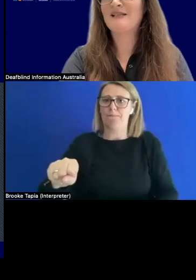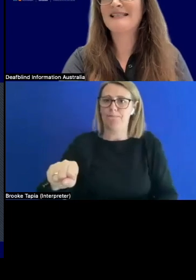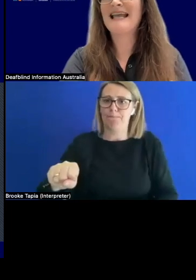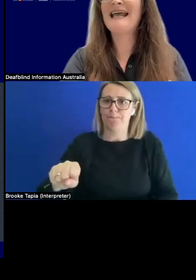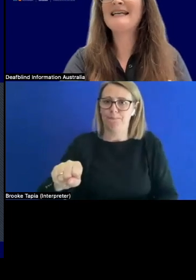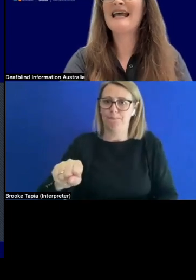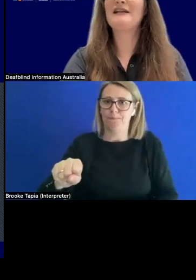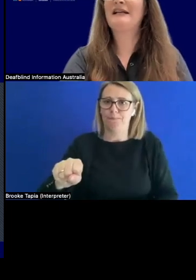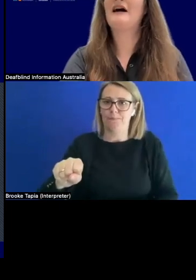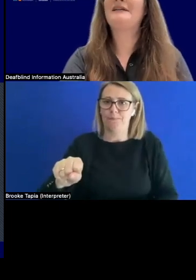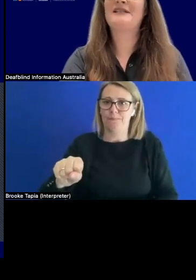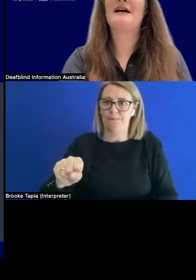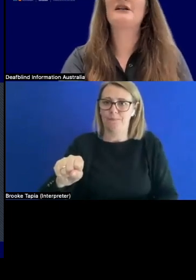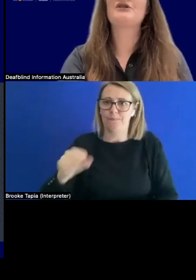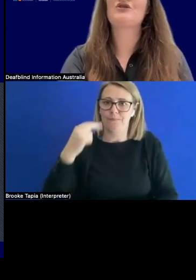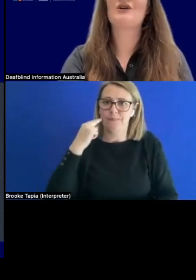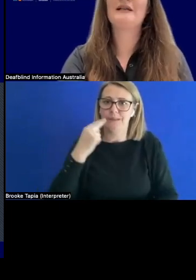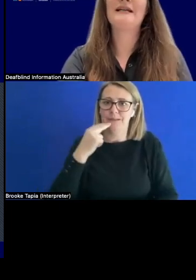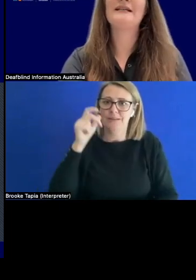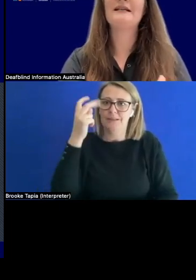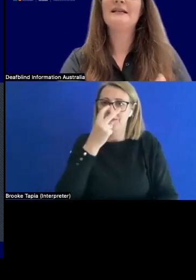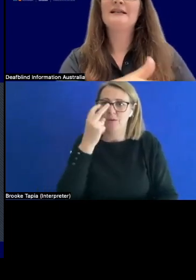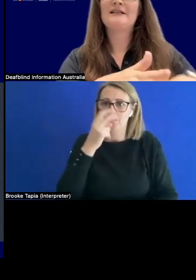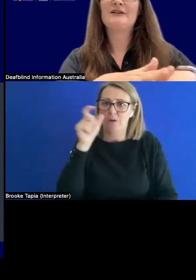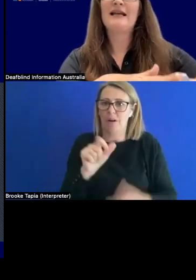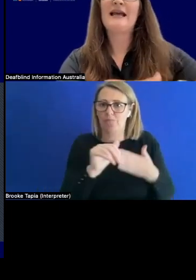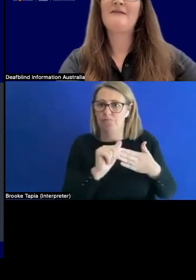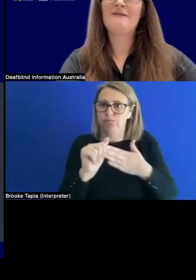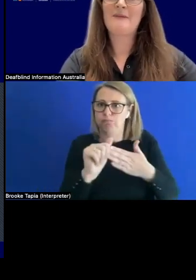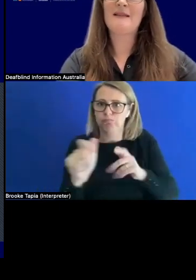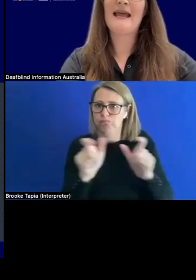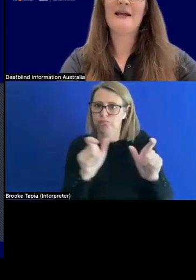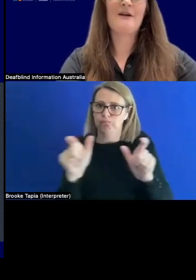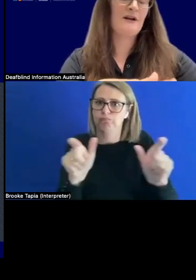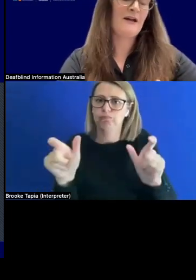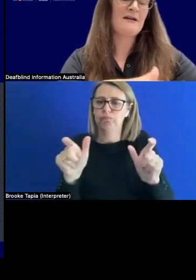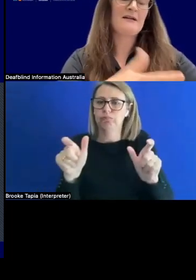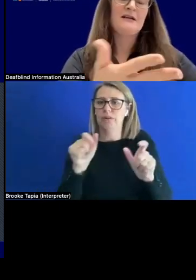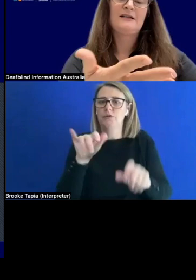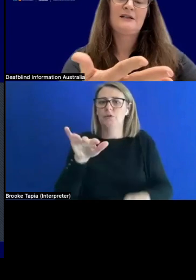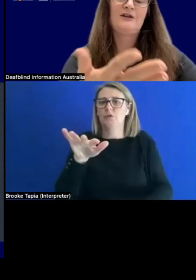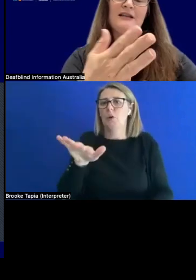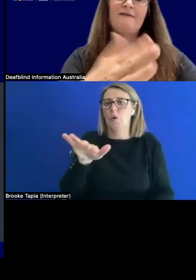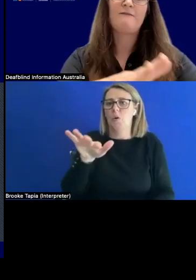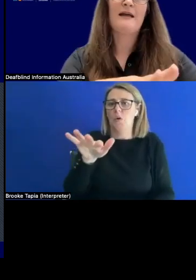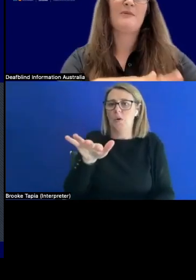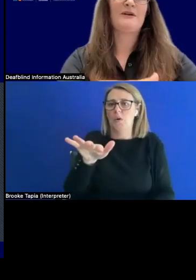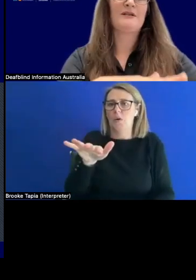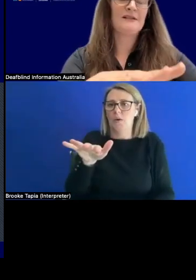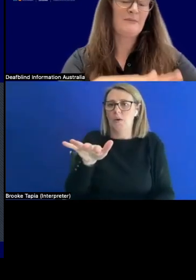person’s hand and start controlling it. So, again, flipping the hand over so the deafblind person’s